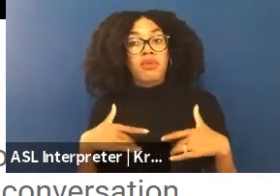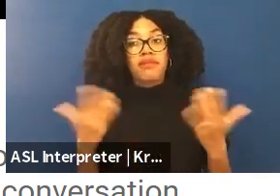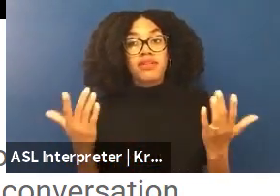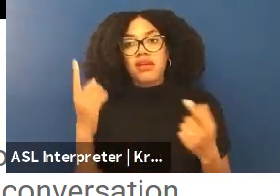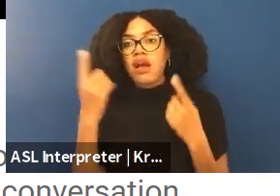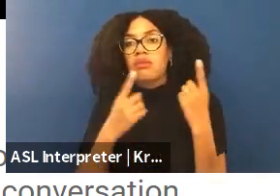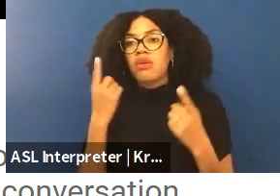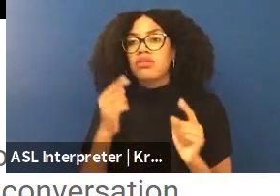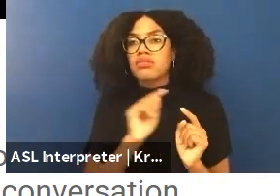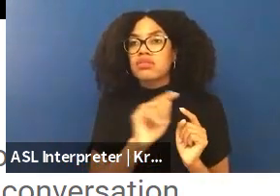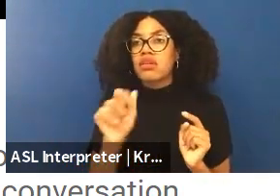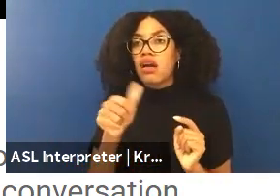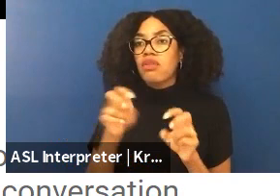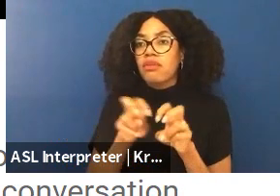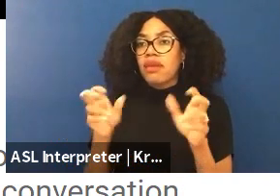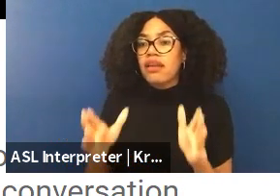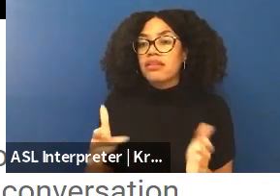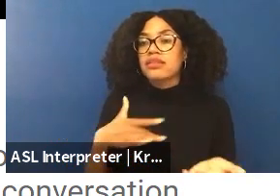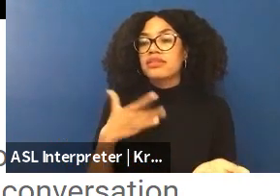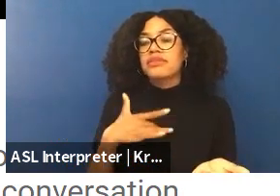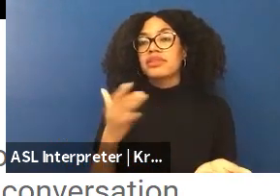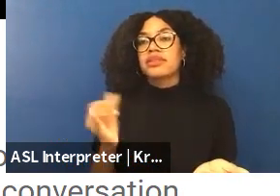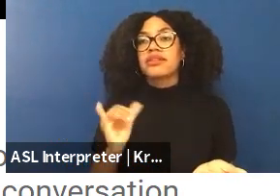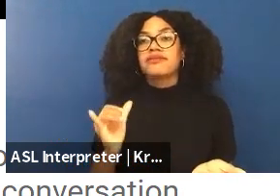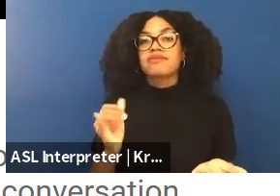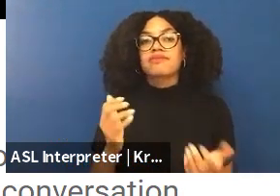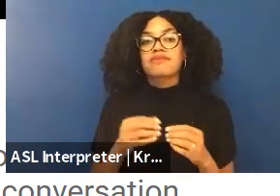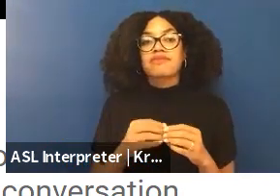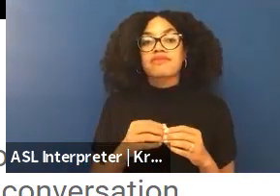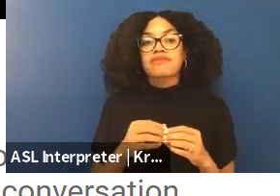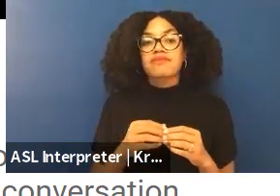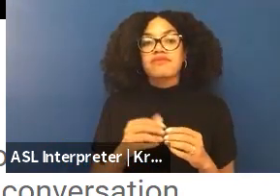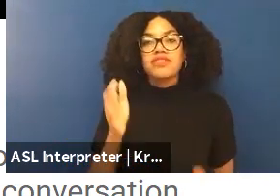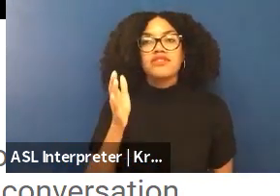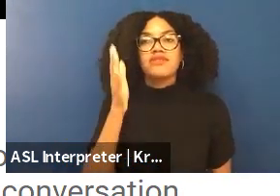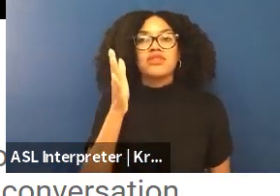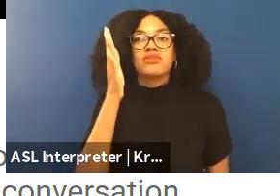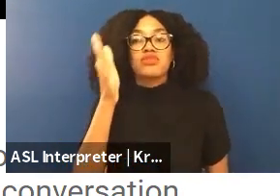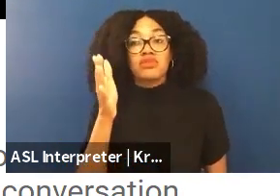kind of for the future of-- you know, future initiatives that they see spaces for right now